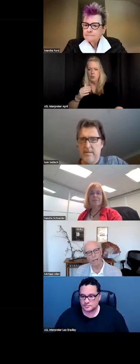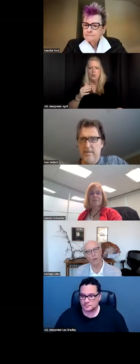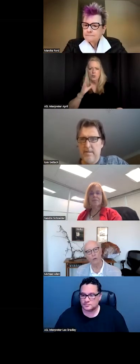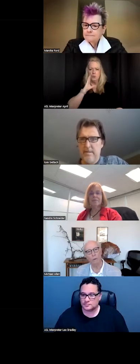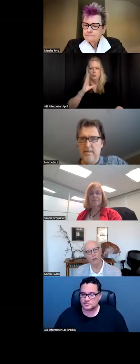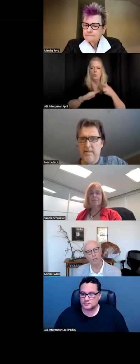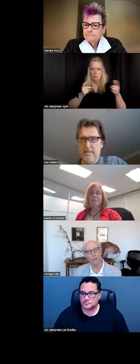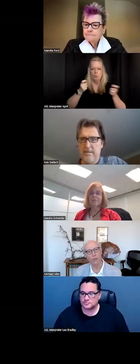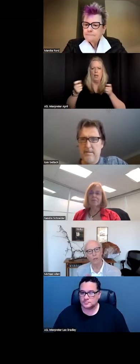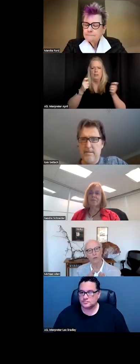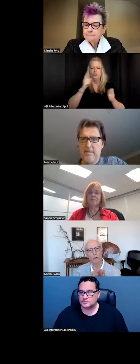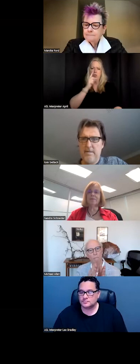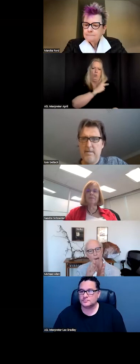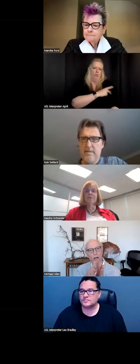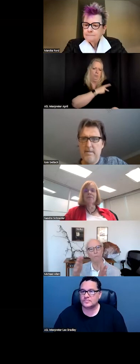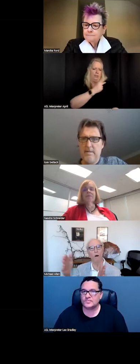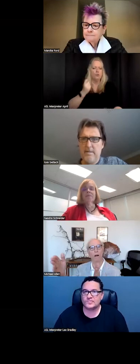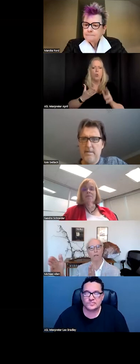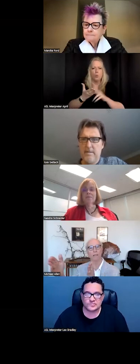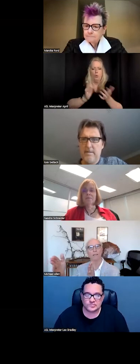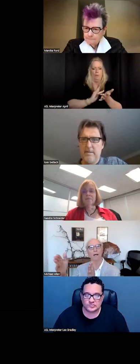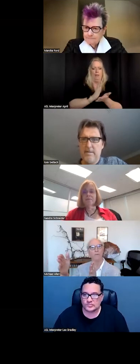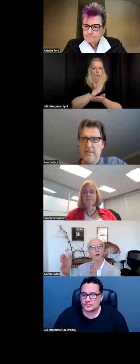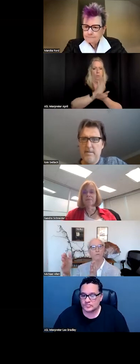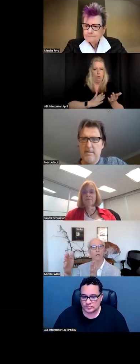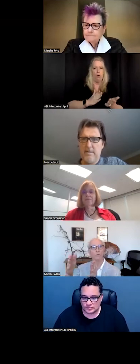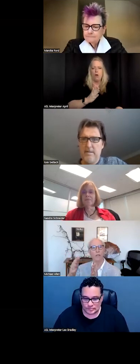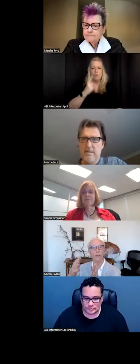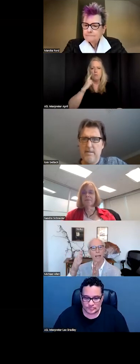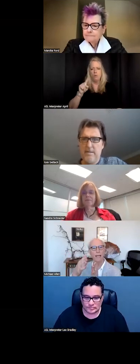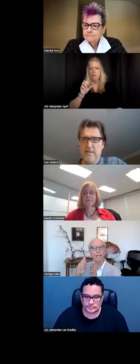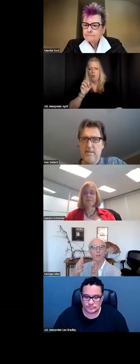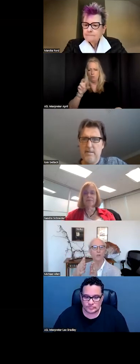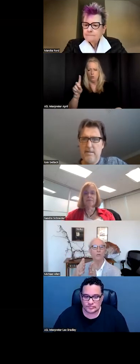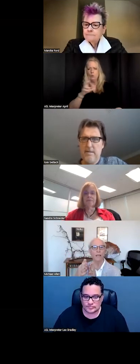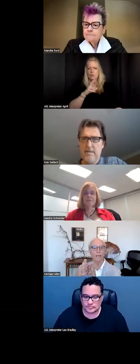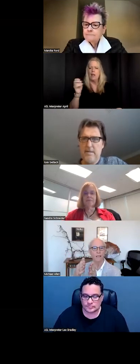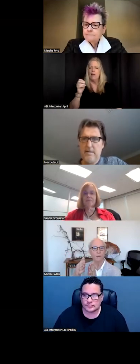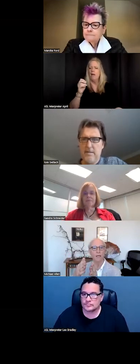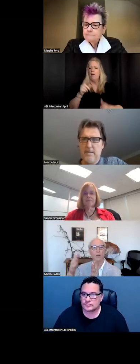THOSE PATIENTS. THROUGH THE MEDICAL PART OF THE OVERDOSE AND INTO THE INTO THE MENTAL